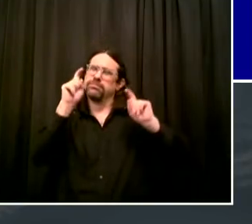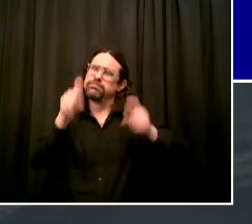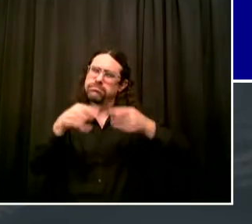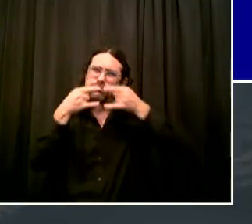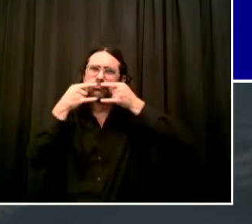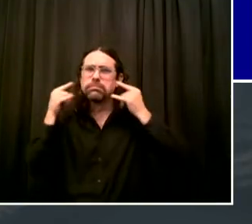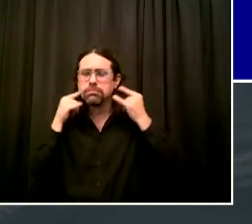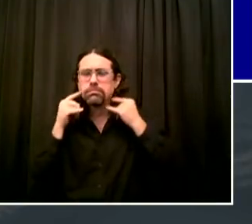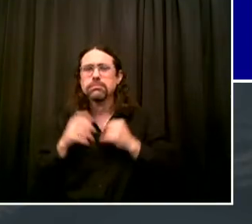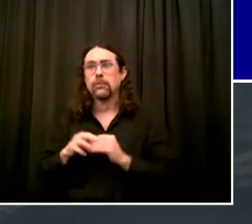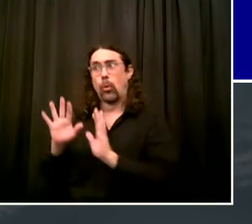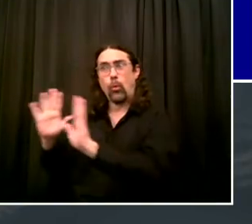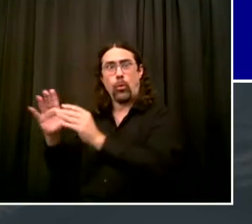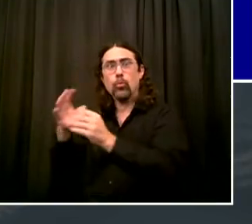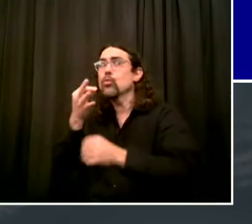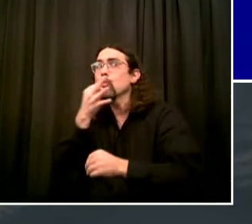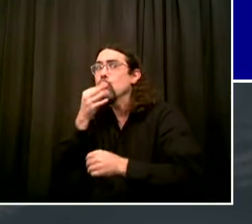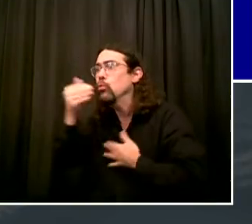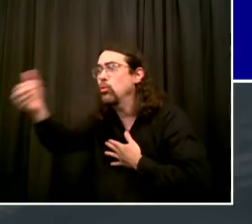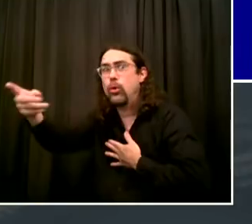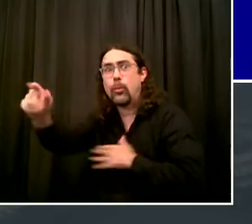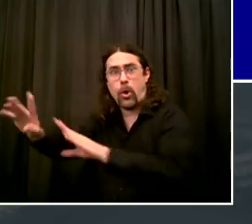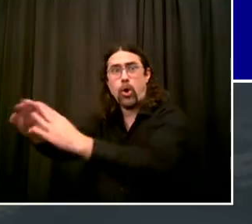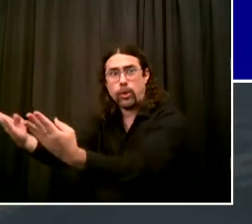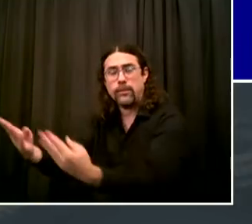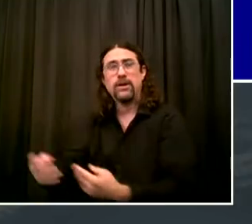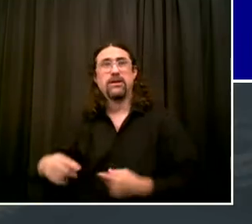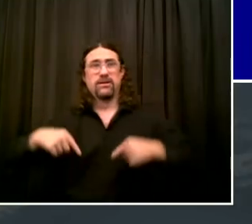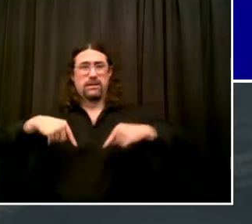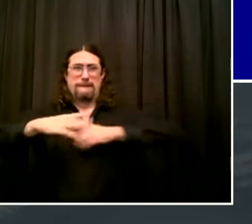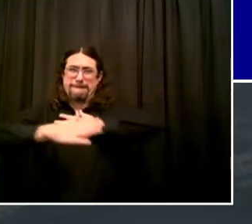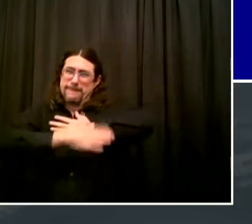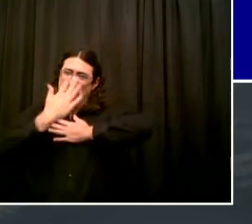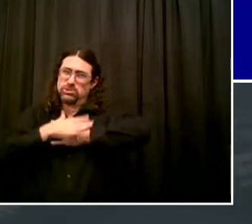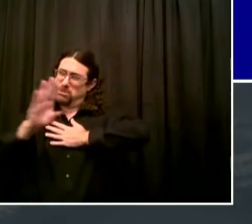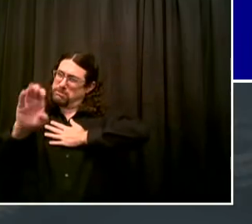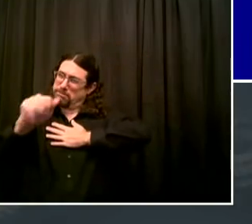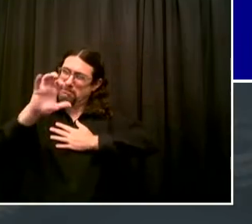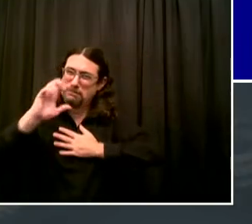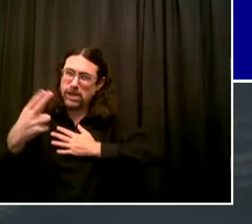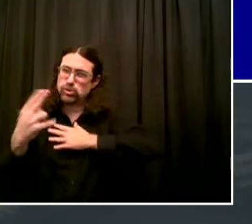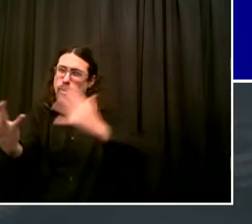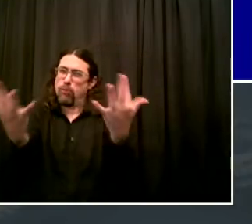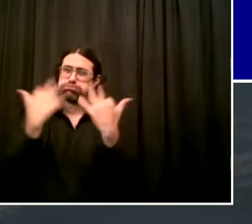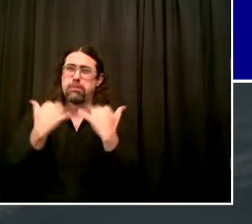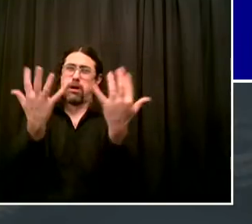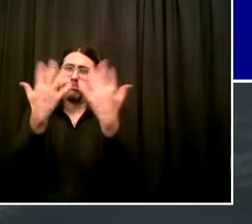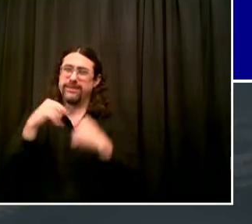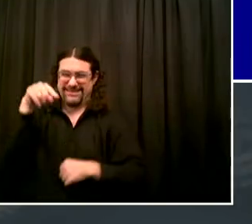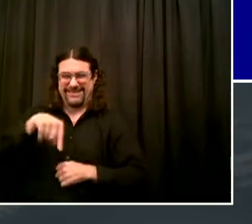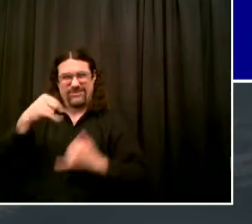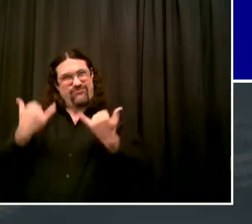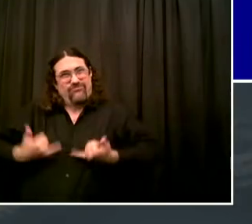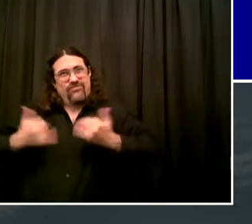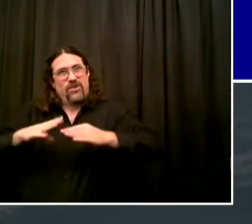ESRTRICTIONS SO IT WILL BE DIFFERENT D AN THERE SHOULD BE A LOT OF THINGS TO MAKE SURE WE REALLY HOLD ON